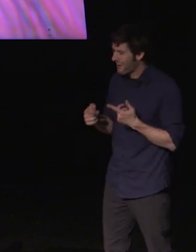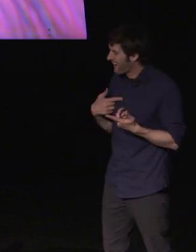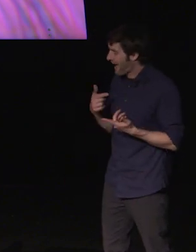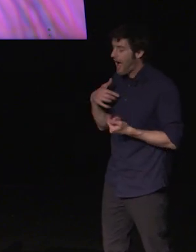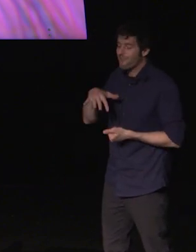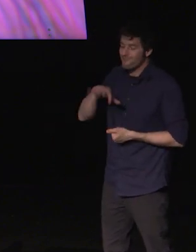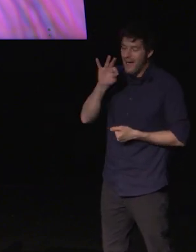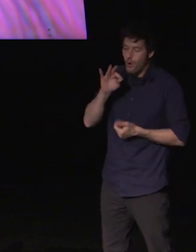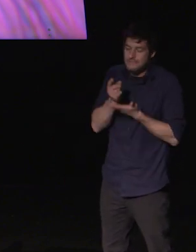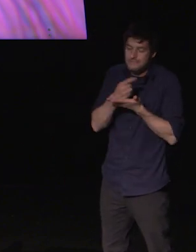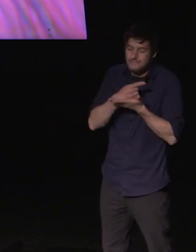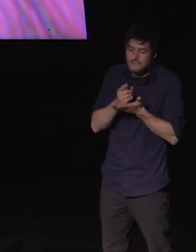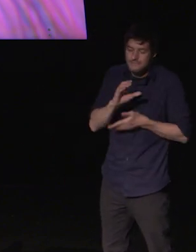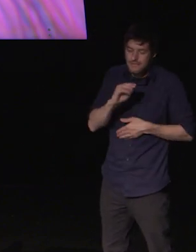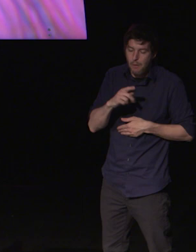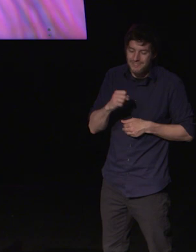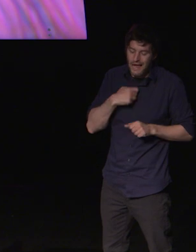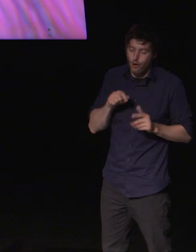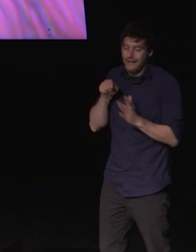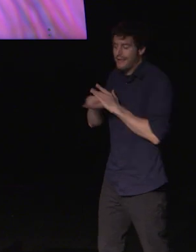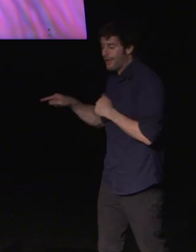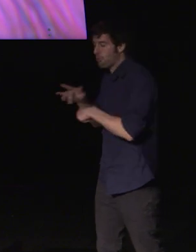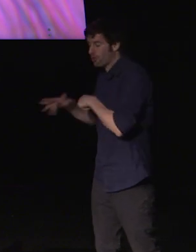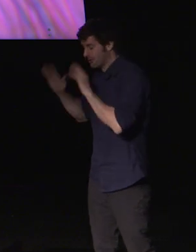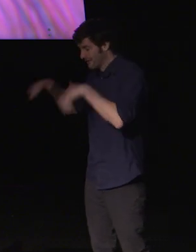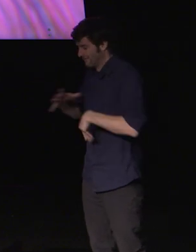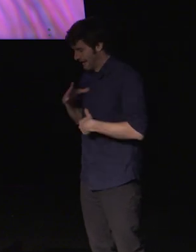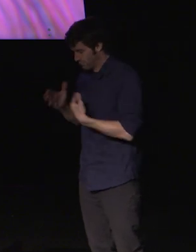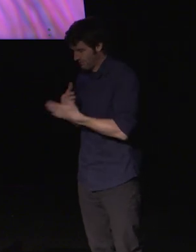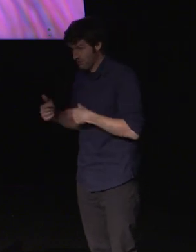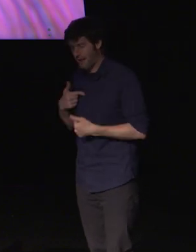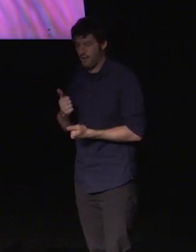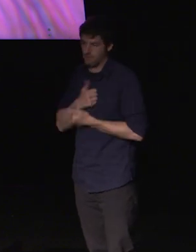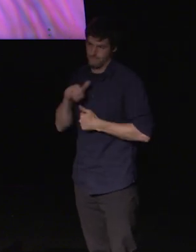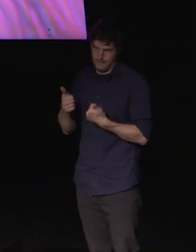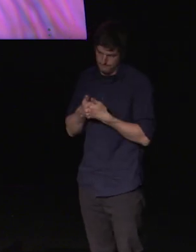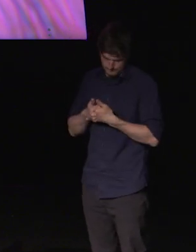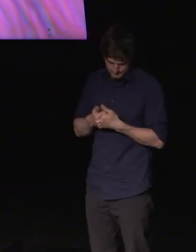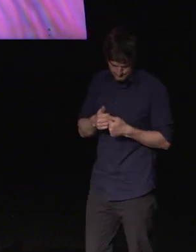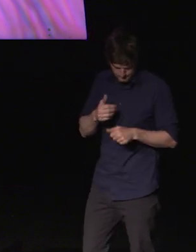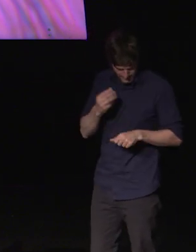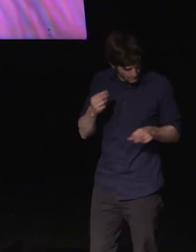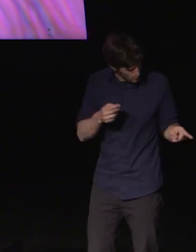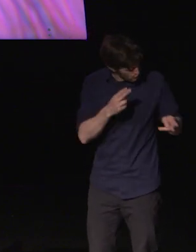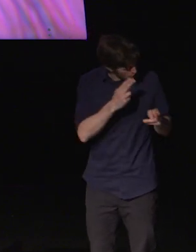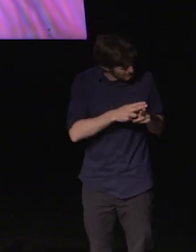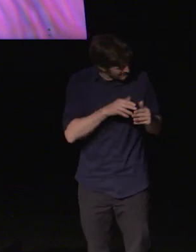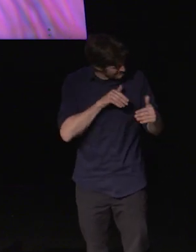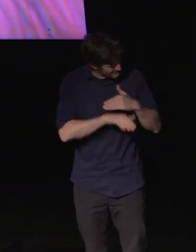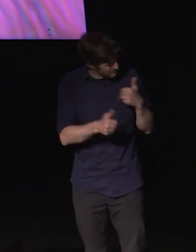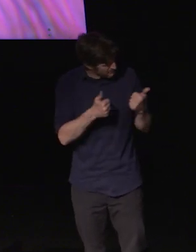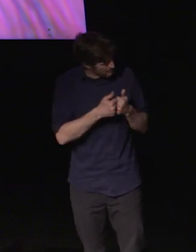So that is a game that I love. Actually, you know what? Because Jesse mentioned it as for a successful game, Meghan, what's the game that you love